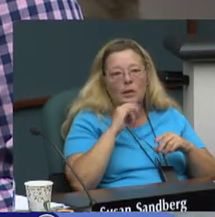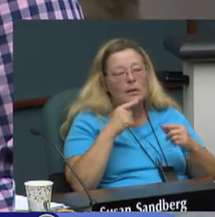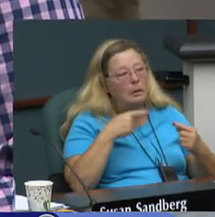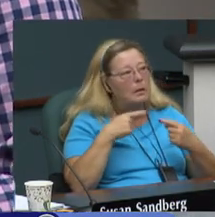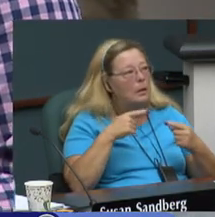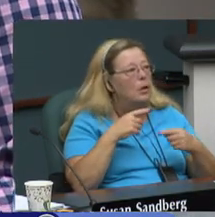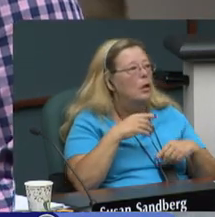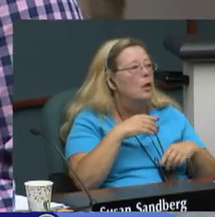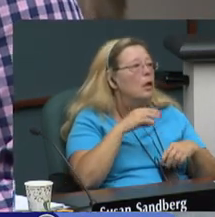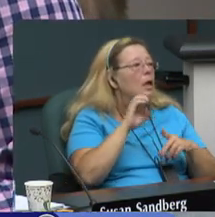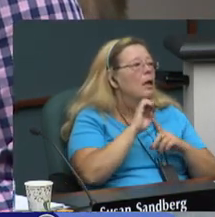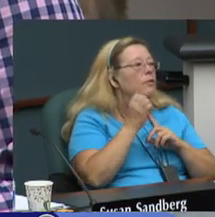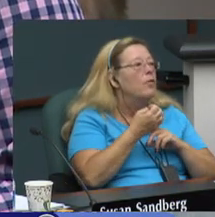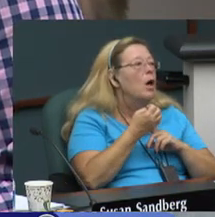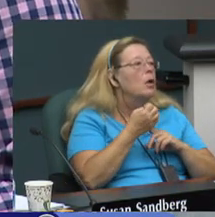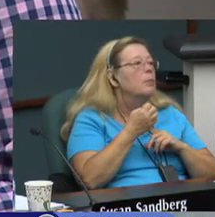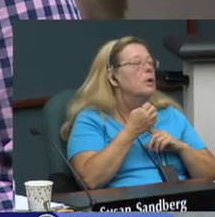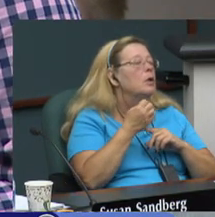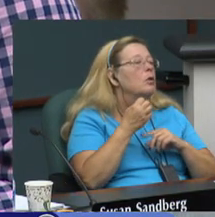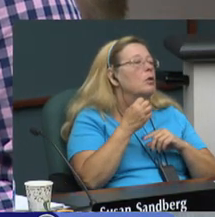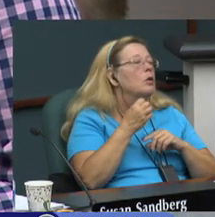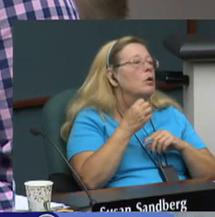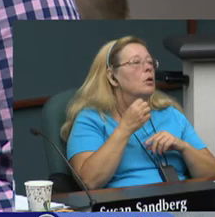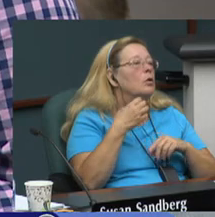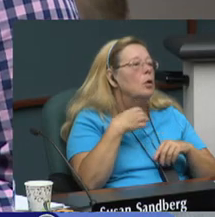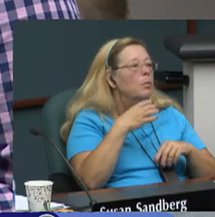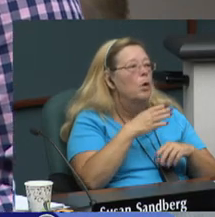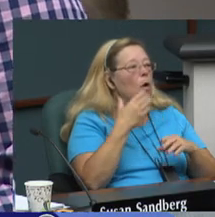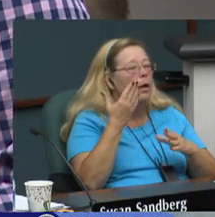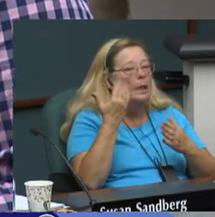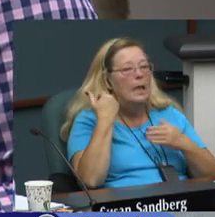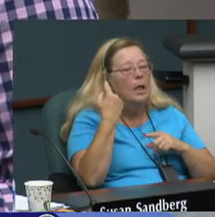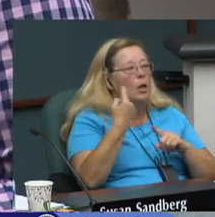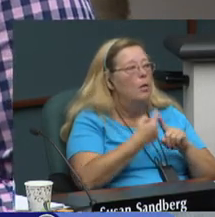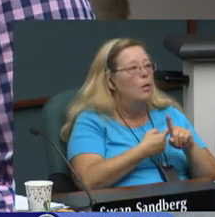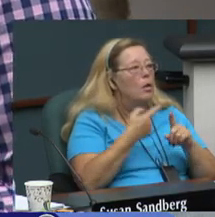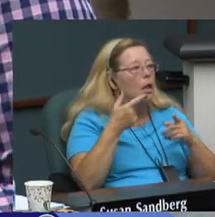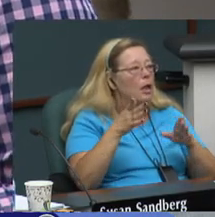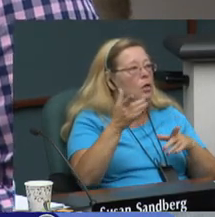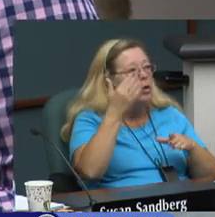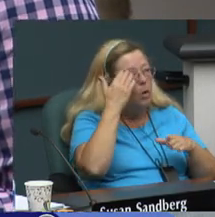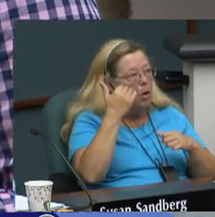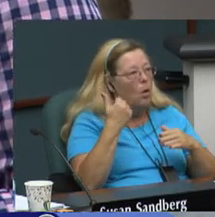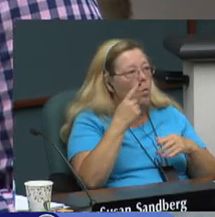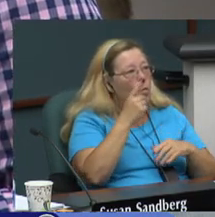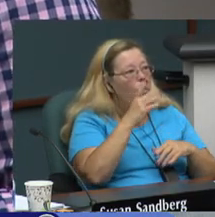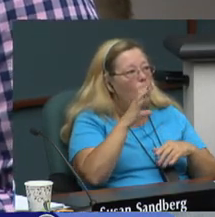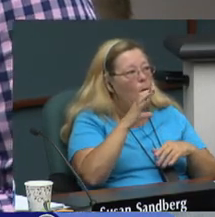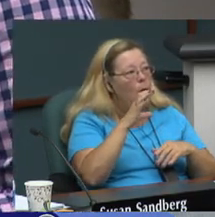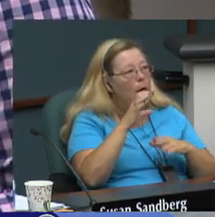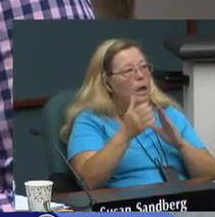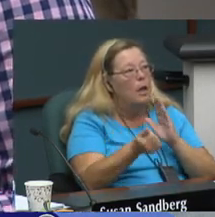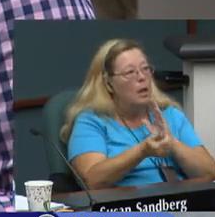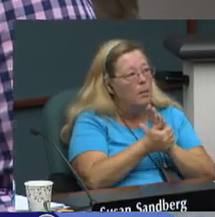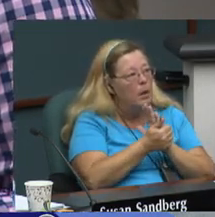environmental Commission we came over a month now ago to let you know that we had nearly a hundred amendments and comments we wanted to see enact in the